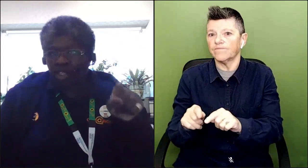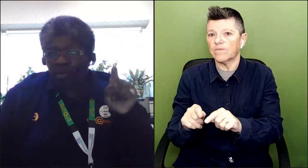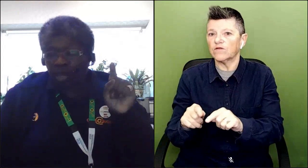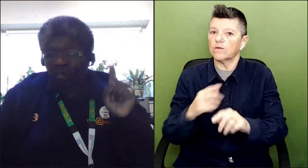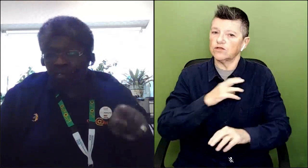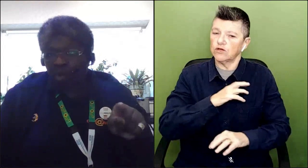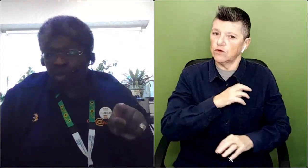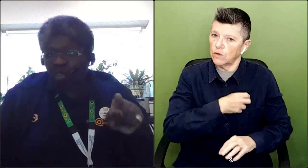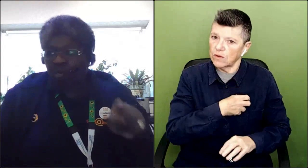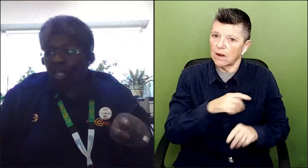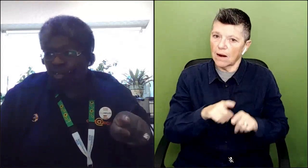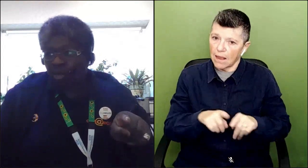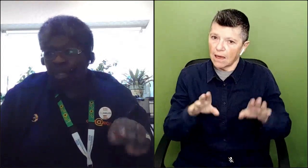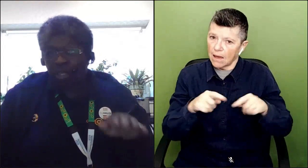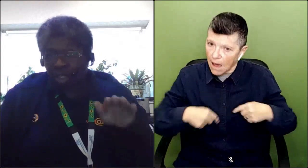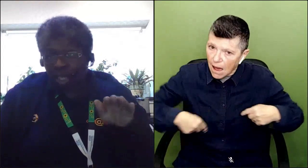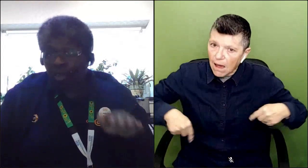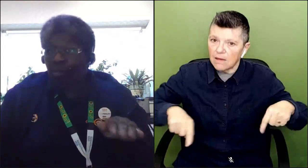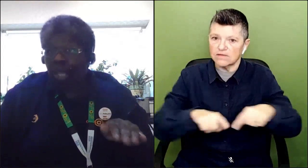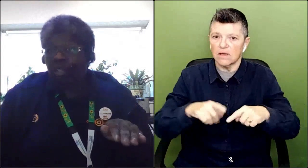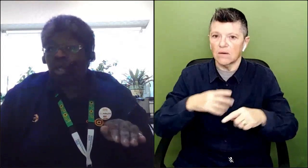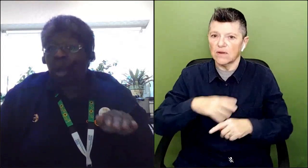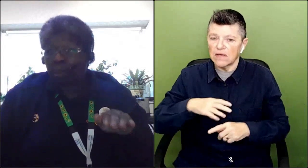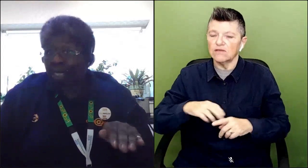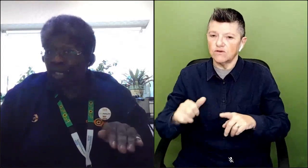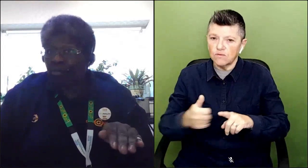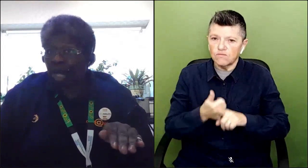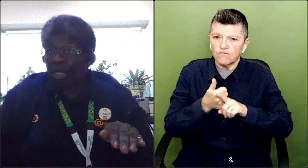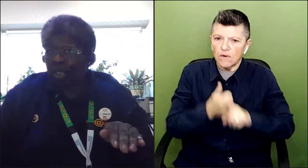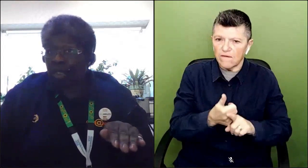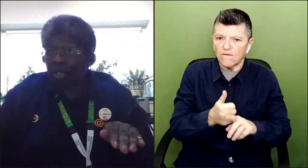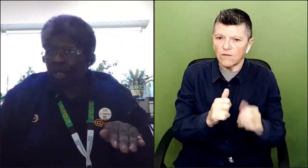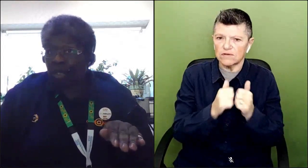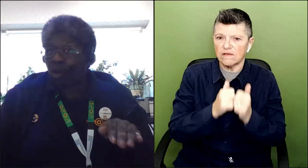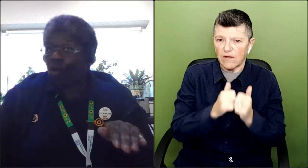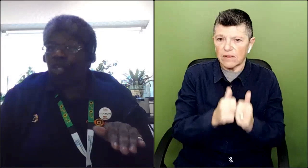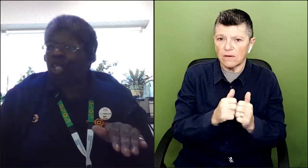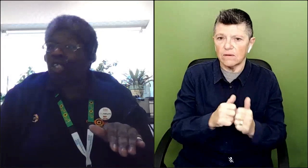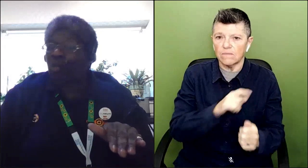to reinforce the value of them, because they come down to our basic rights, all the things